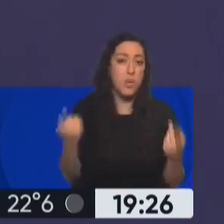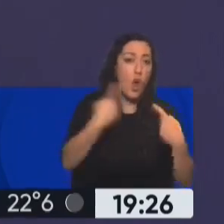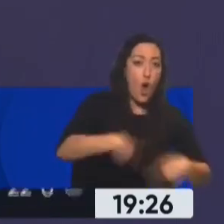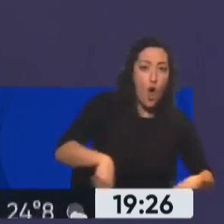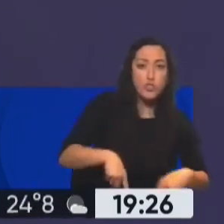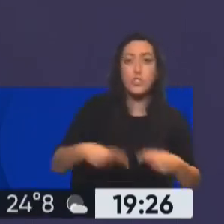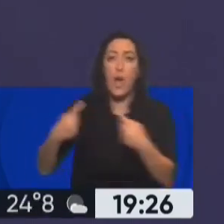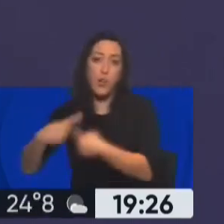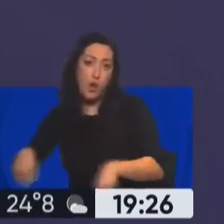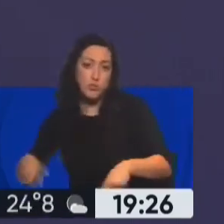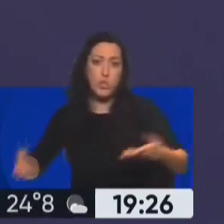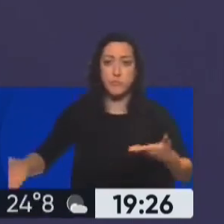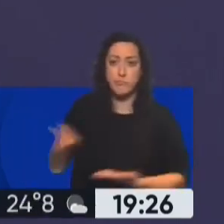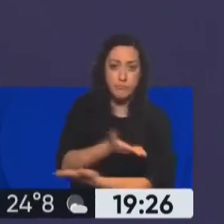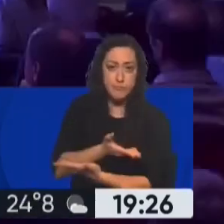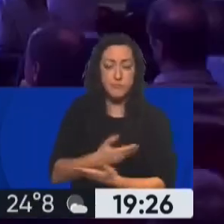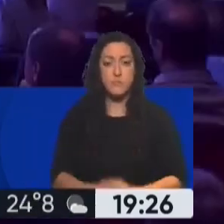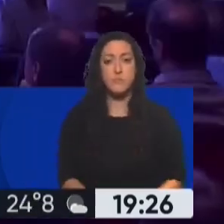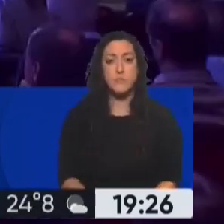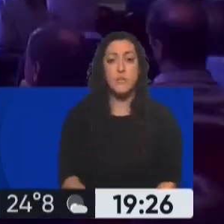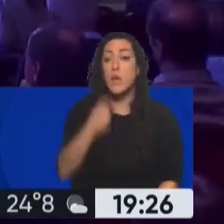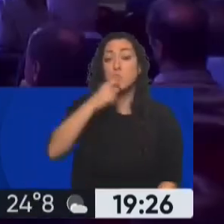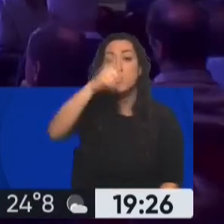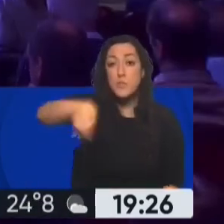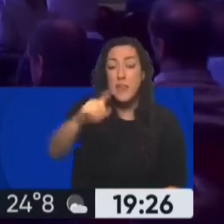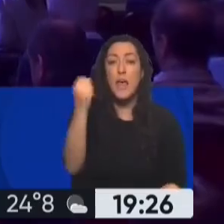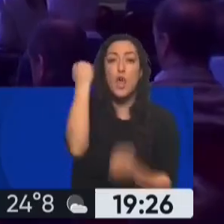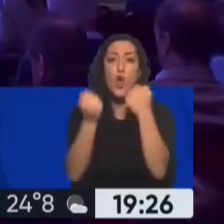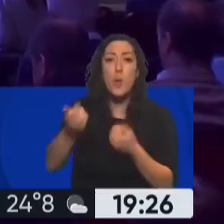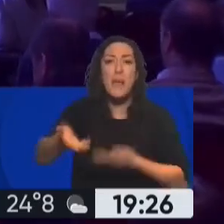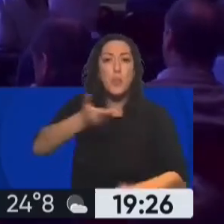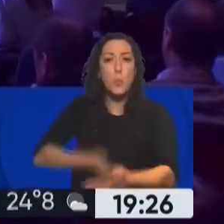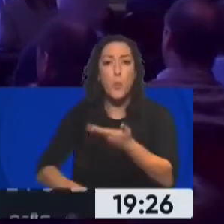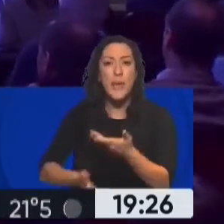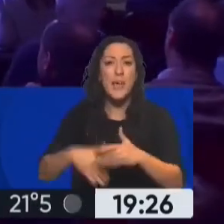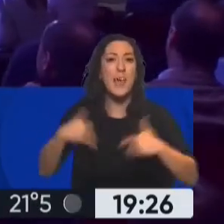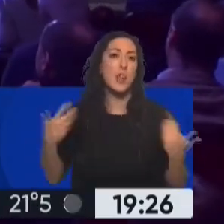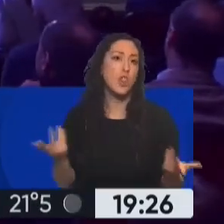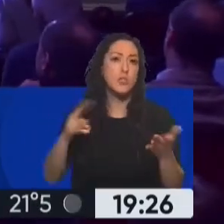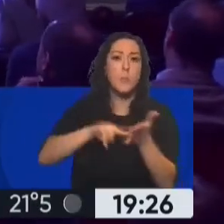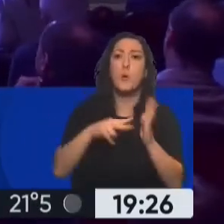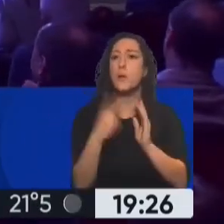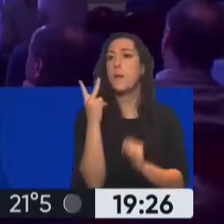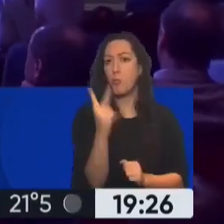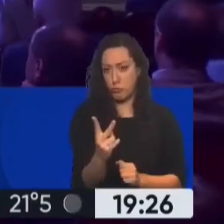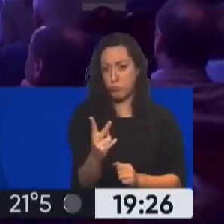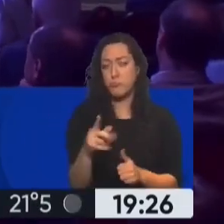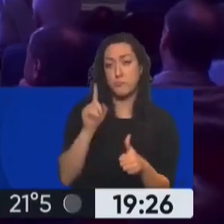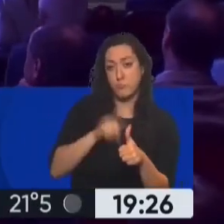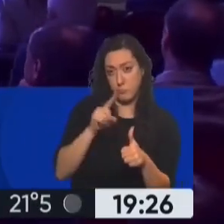Now, if you have a barter economy, you basically have two problems. One is the problem of double coincidence.